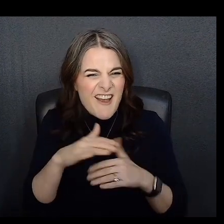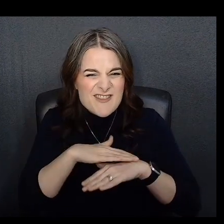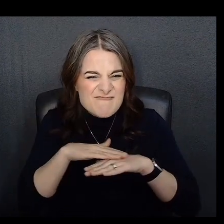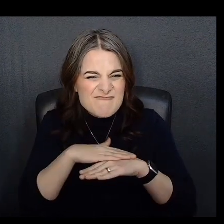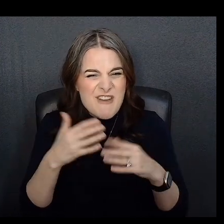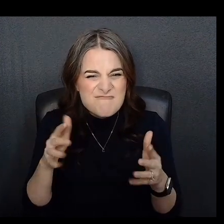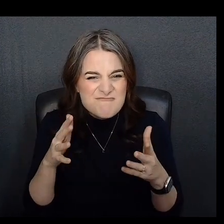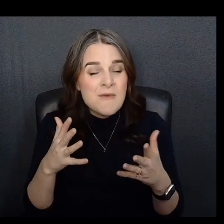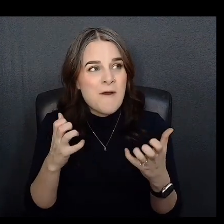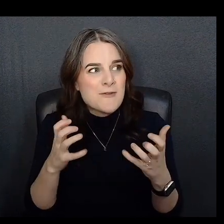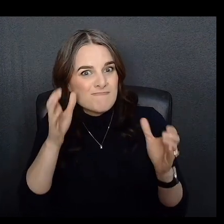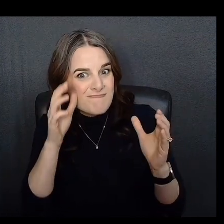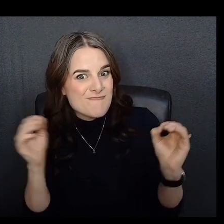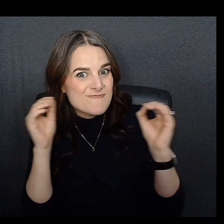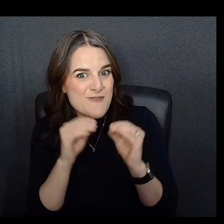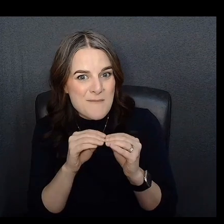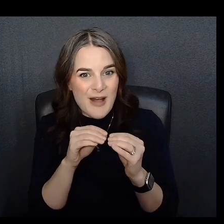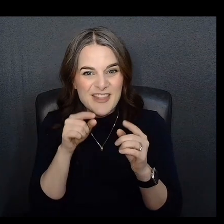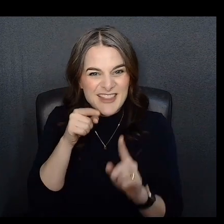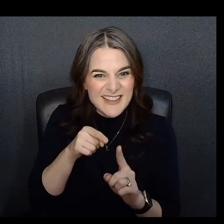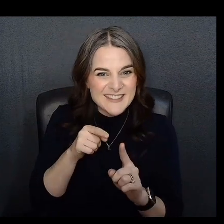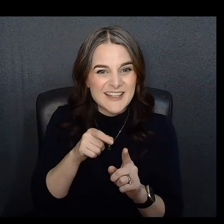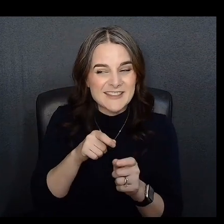and are ready to hear more about this specific topic